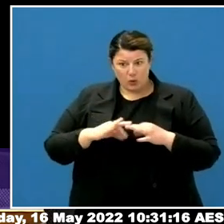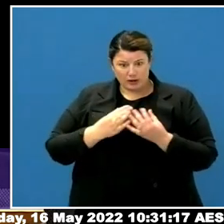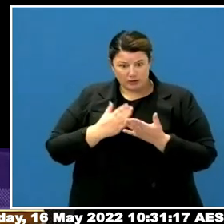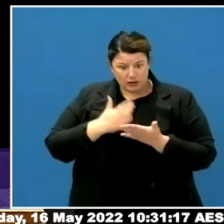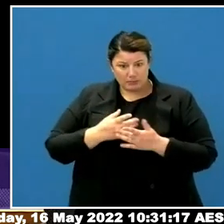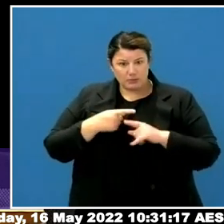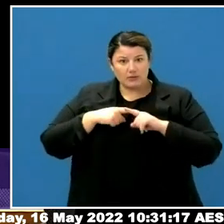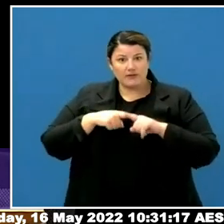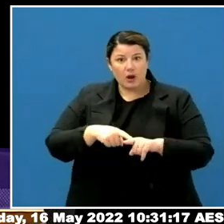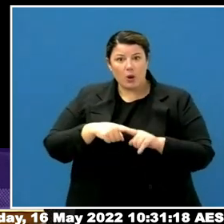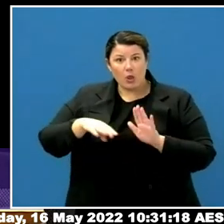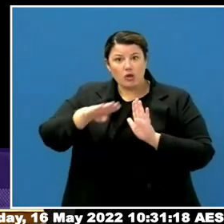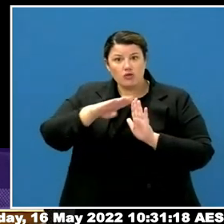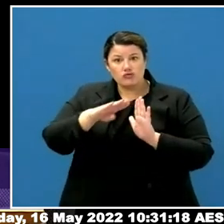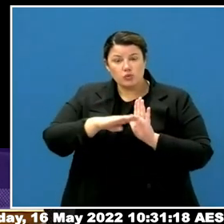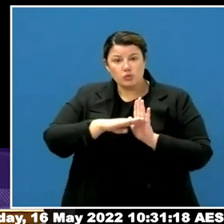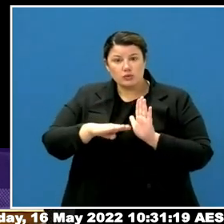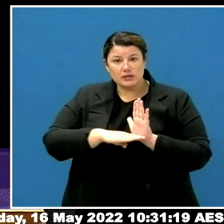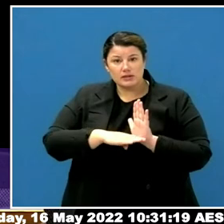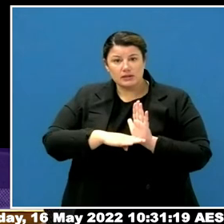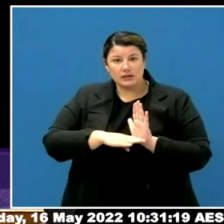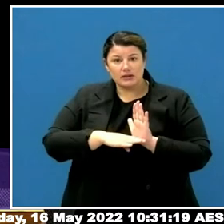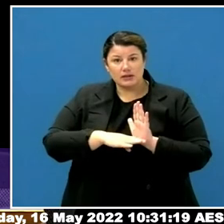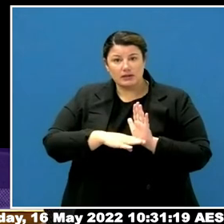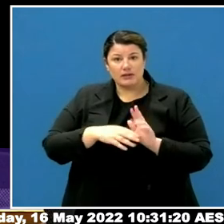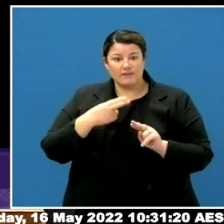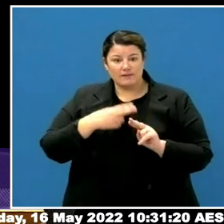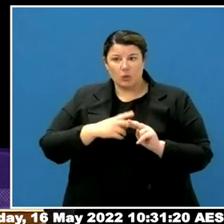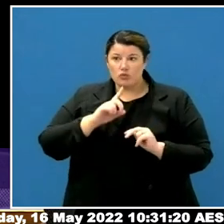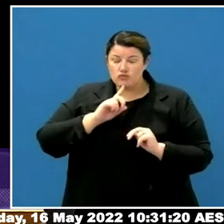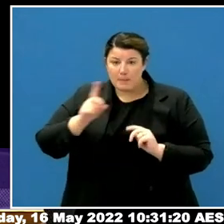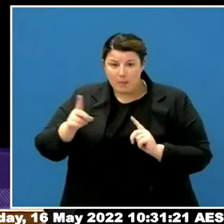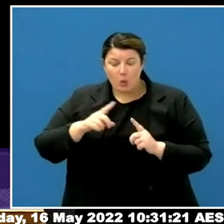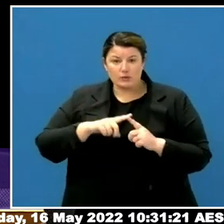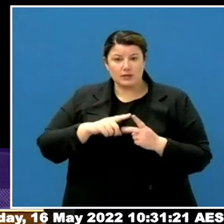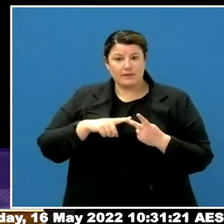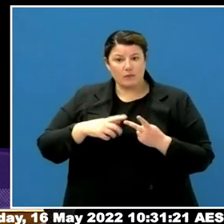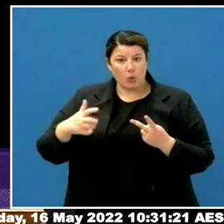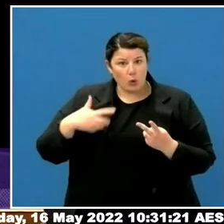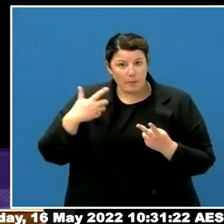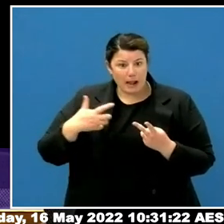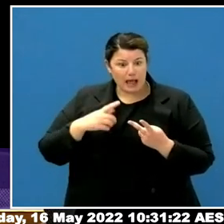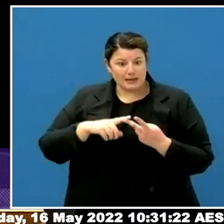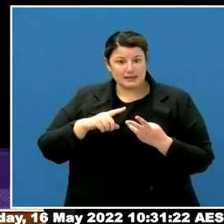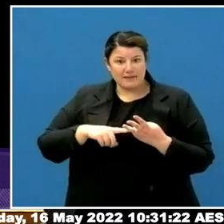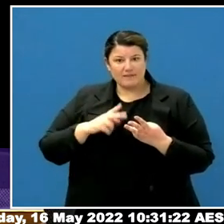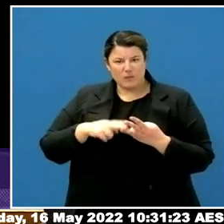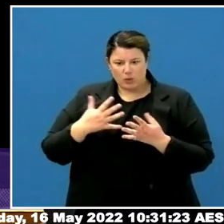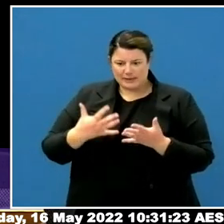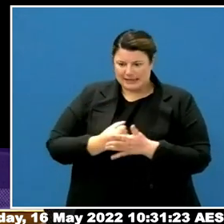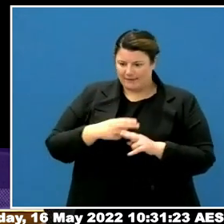relevant regulatory frameworks and obligations and had sufficient focus on